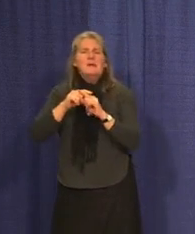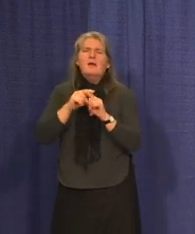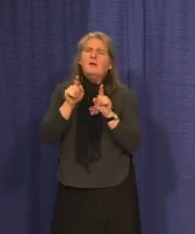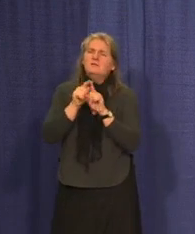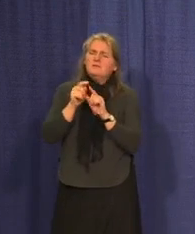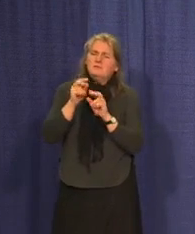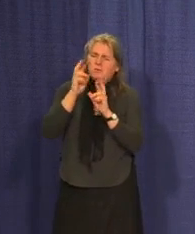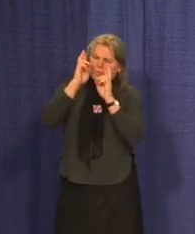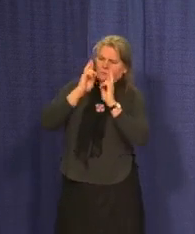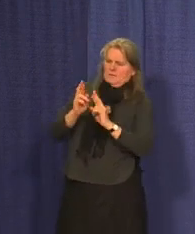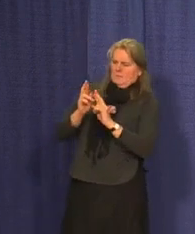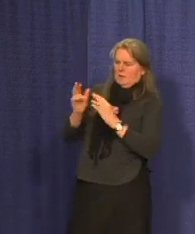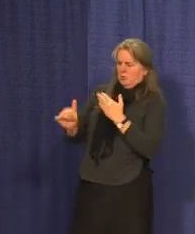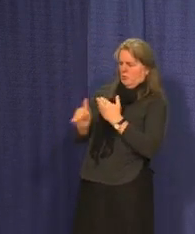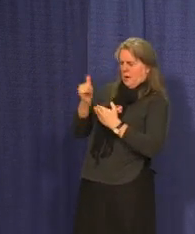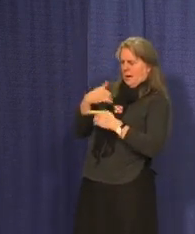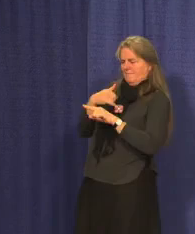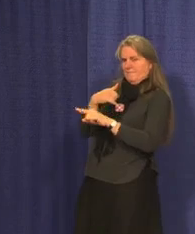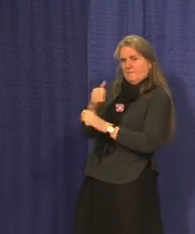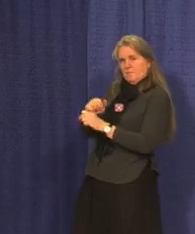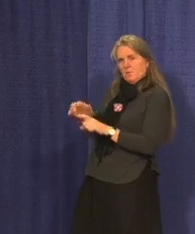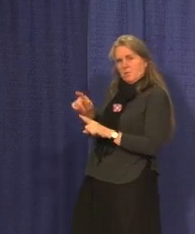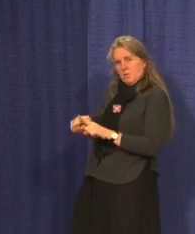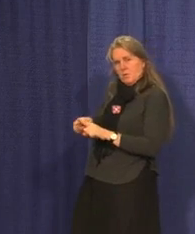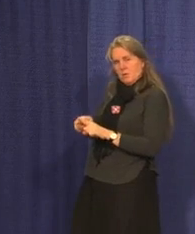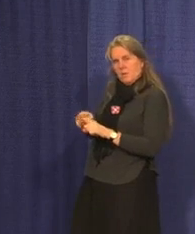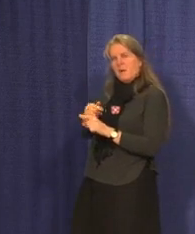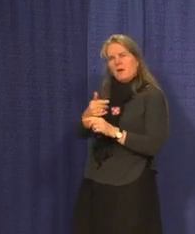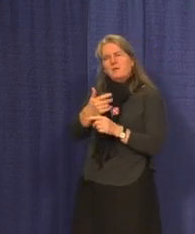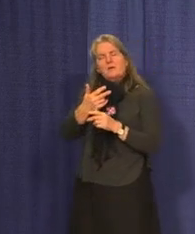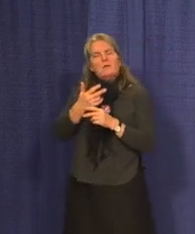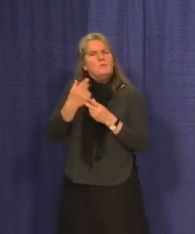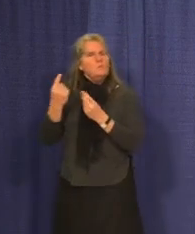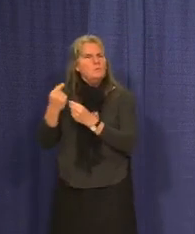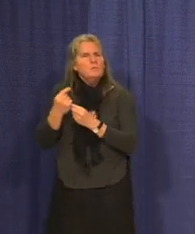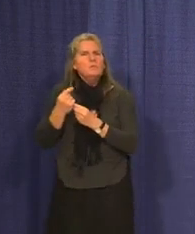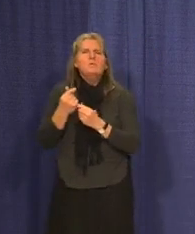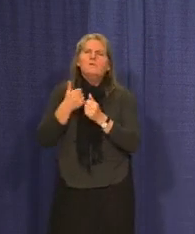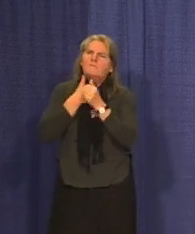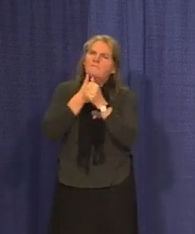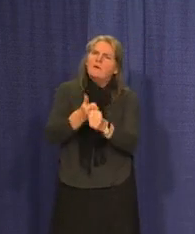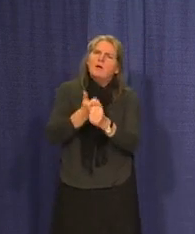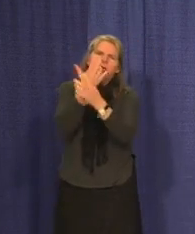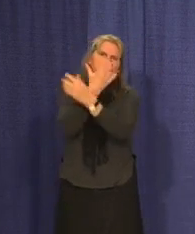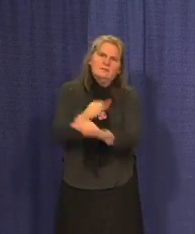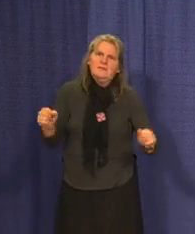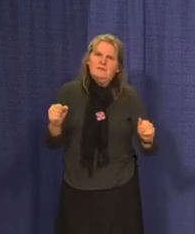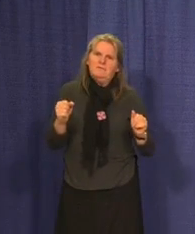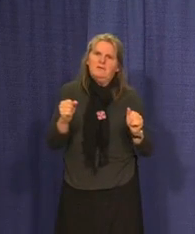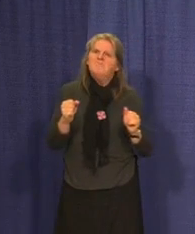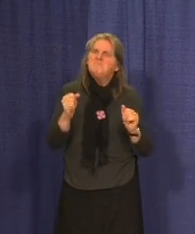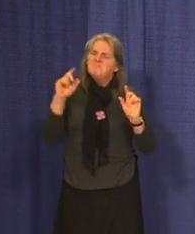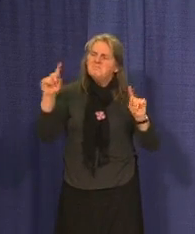constraints, respect the threat, and meet it with the safety measures that we have learned or